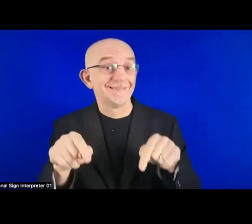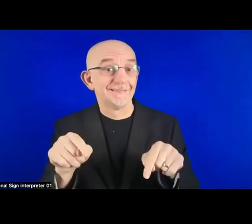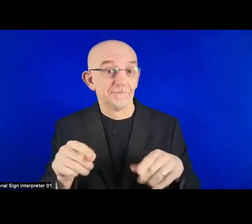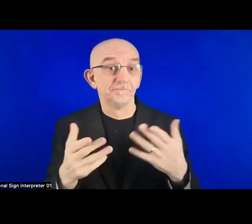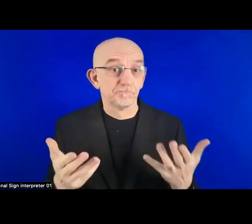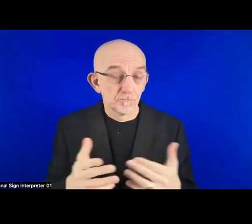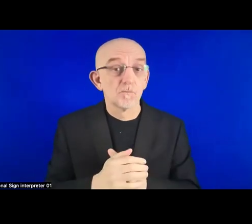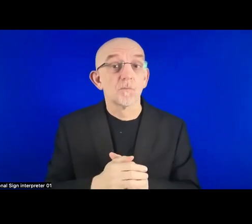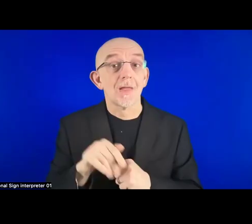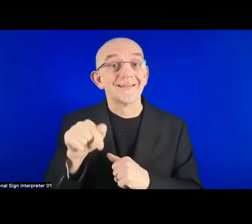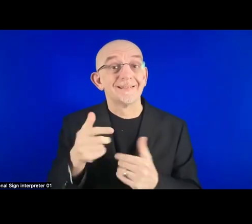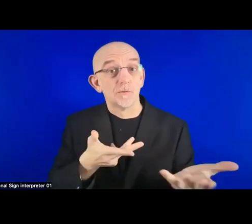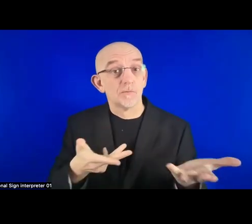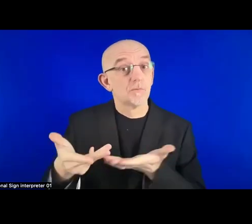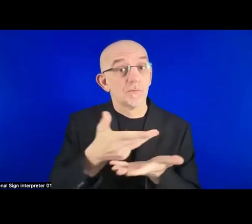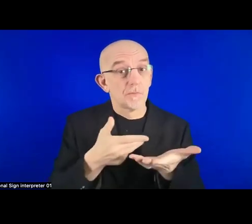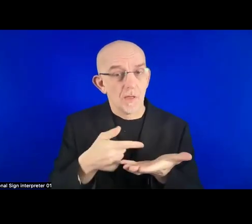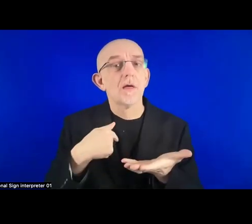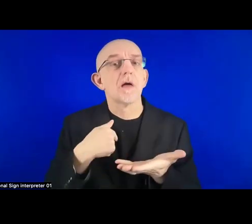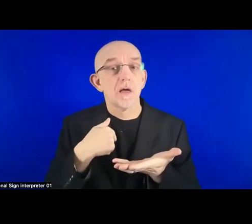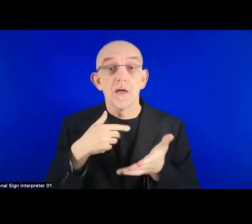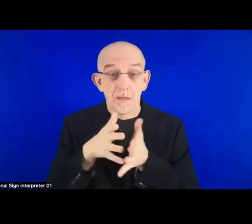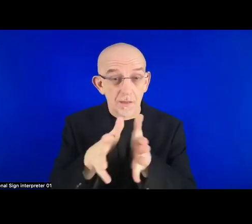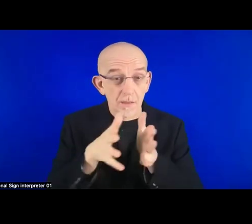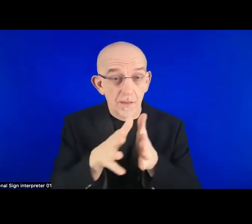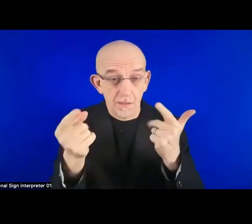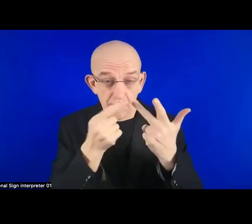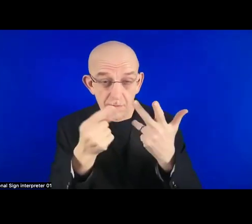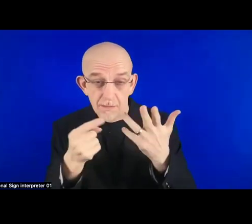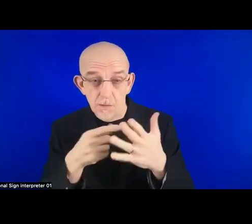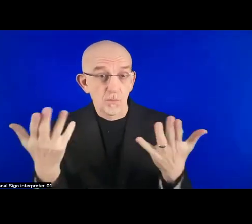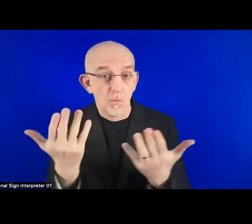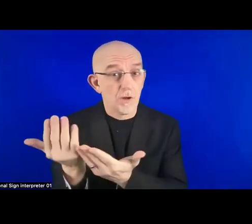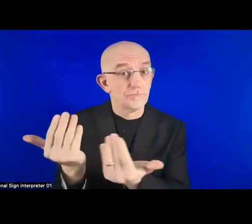from the supervisors in the PREPARED project about their areas of interest, and what